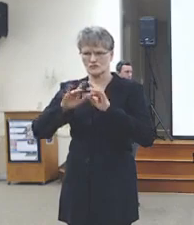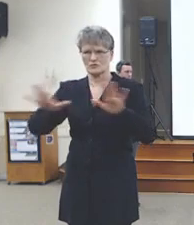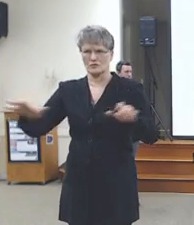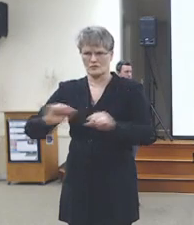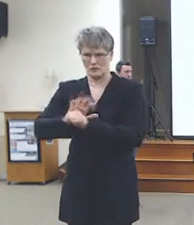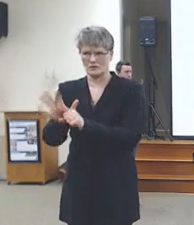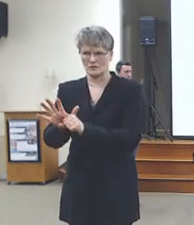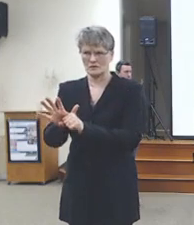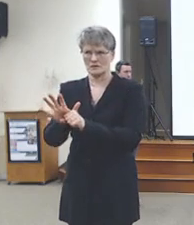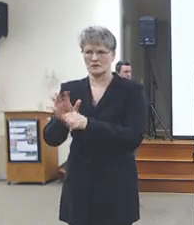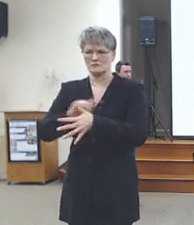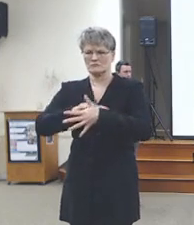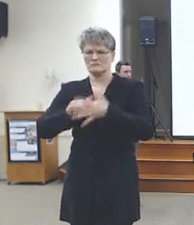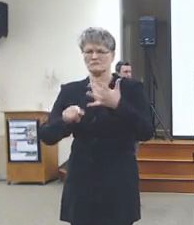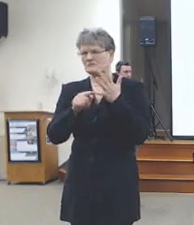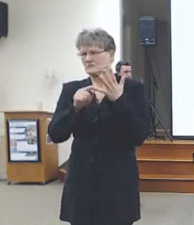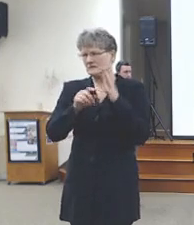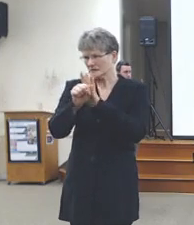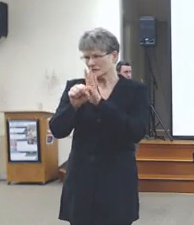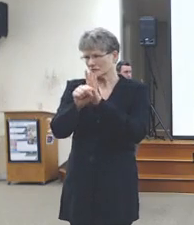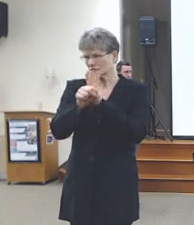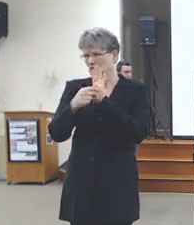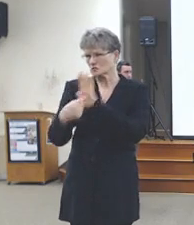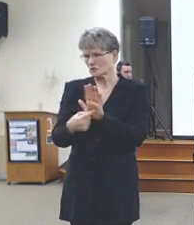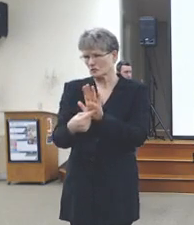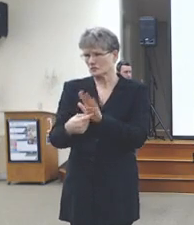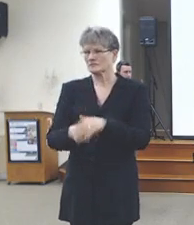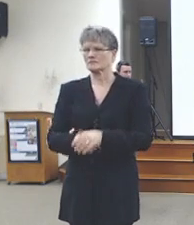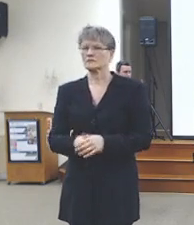symptoms that would be another reason that we would need to test. So those